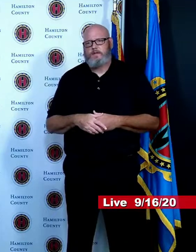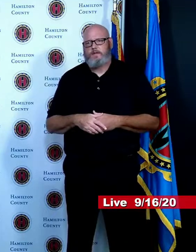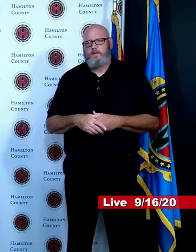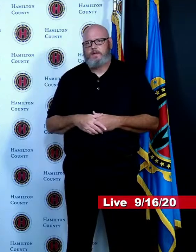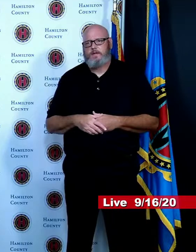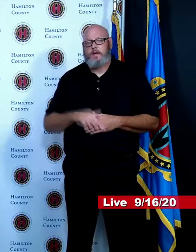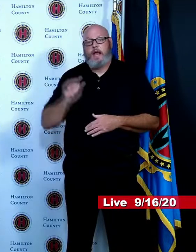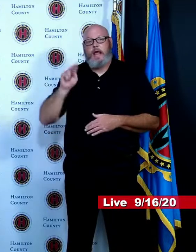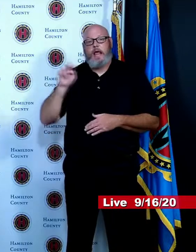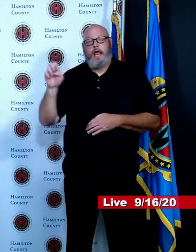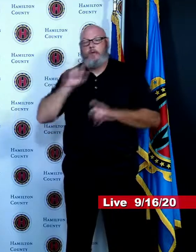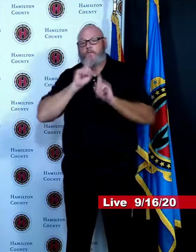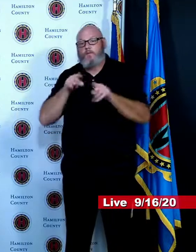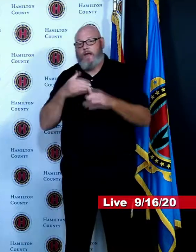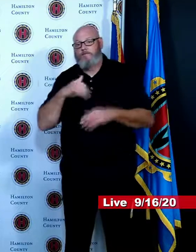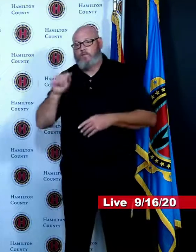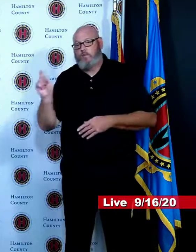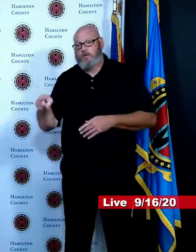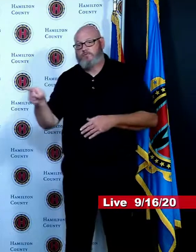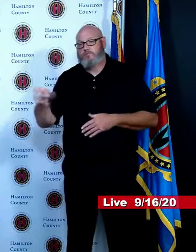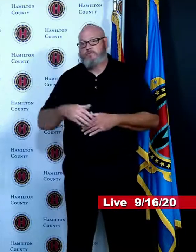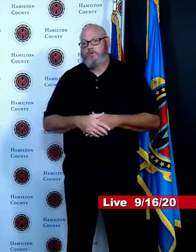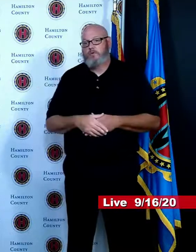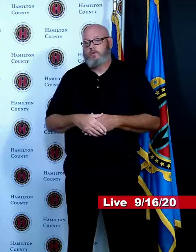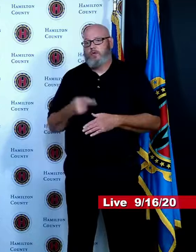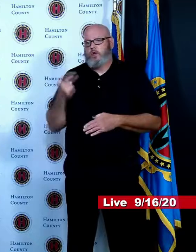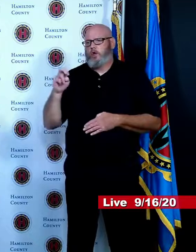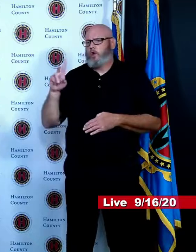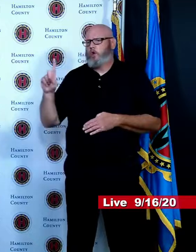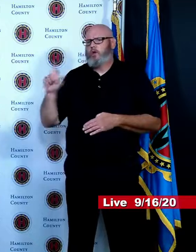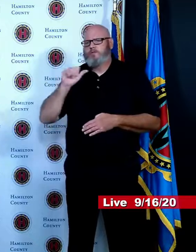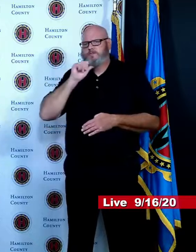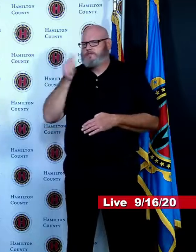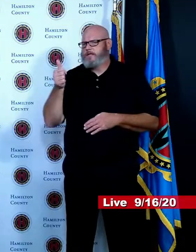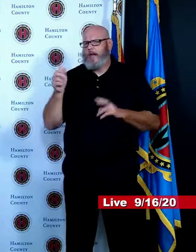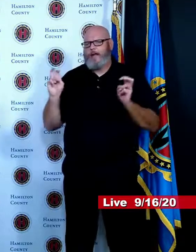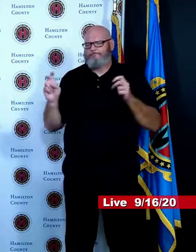the population you have to have for any ill for any communicable disease